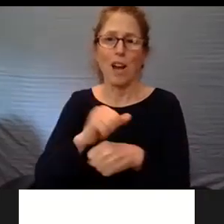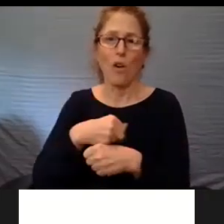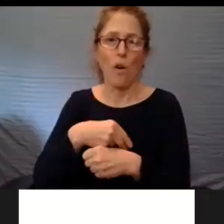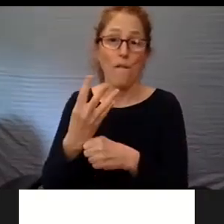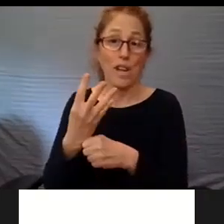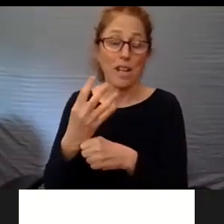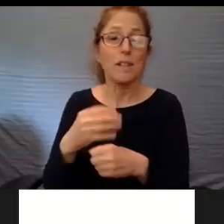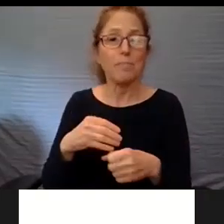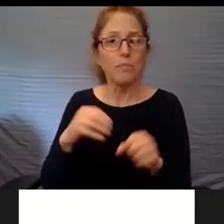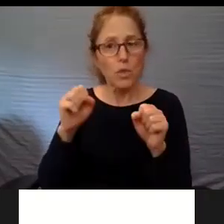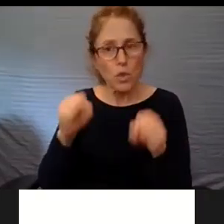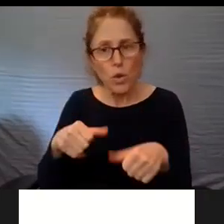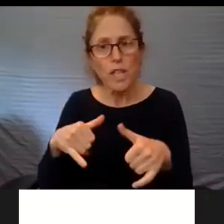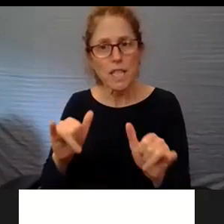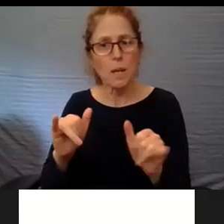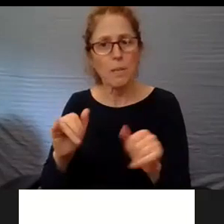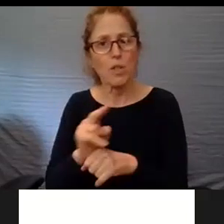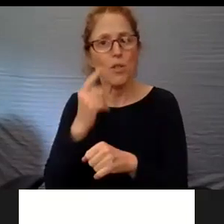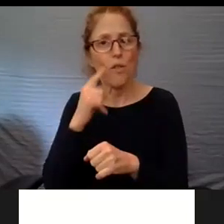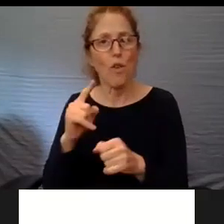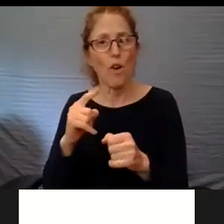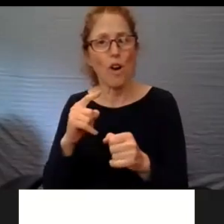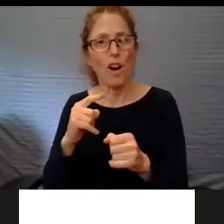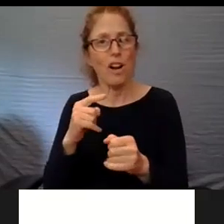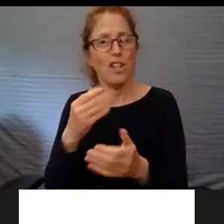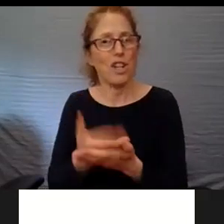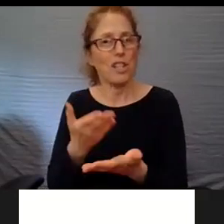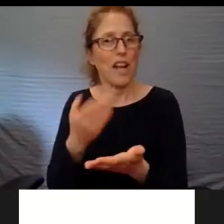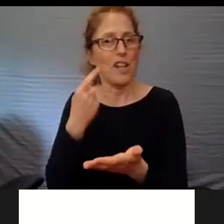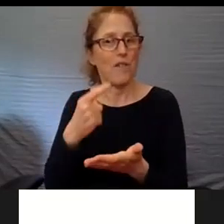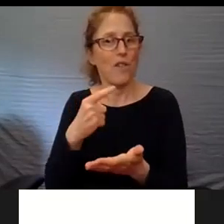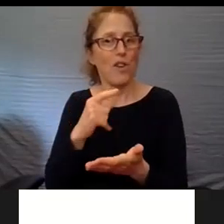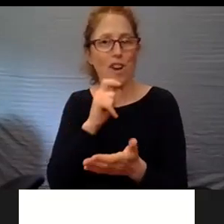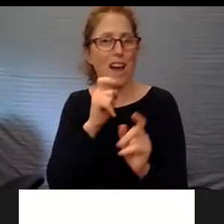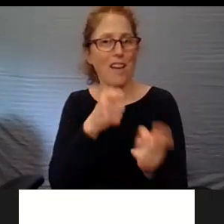could be used for justification for withholding treatment with this kind of language.